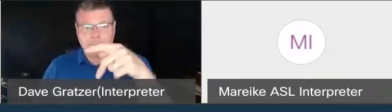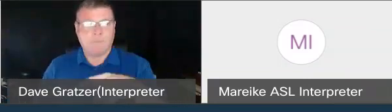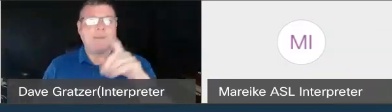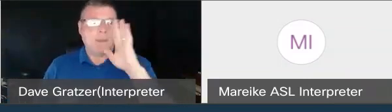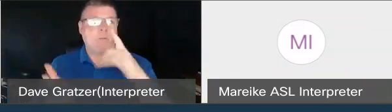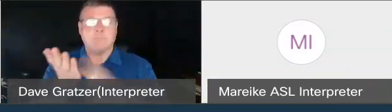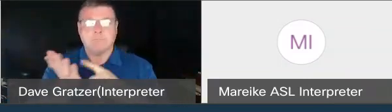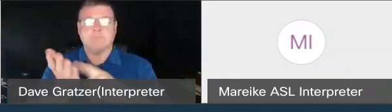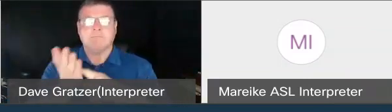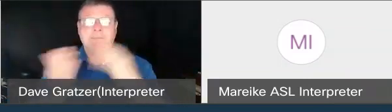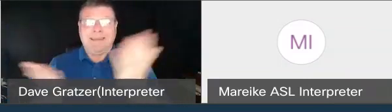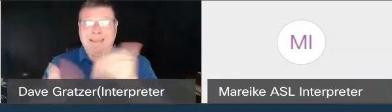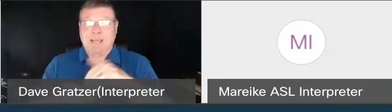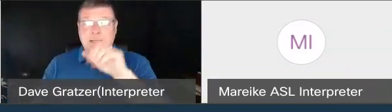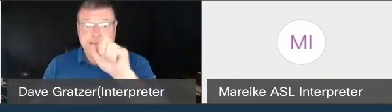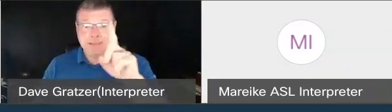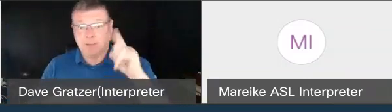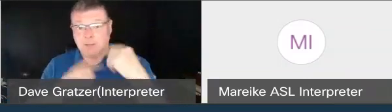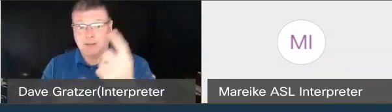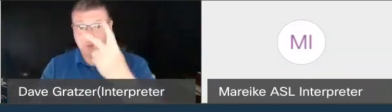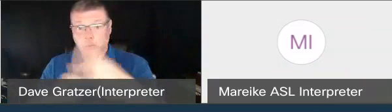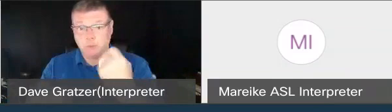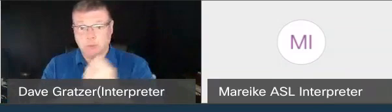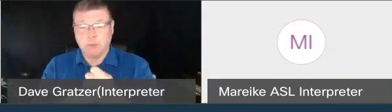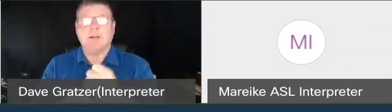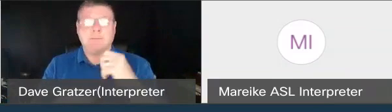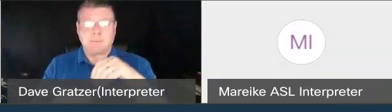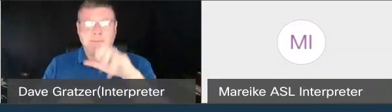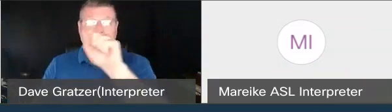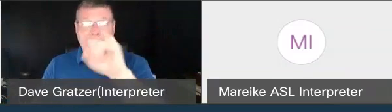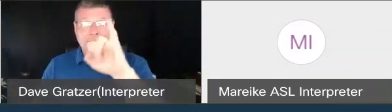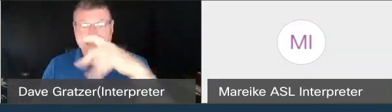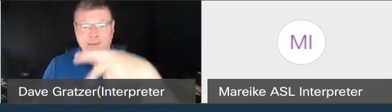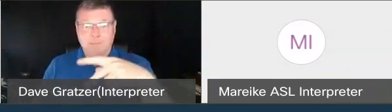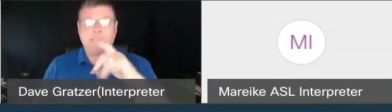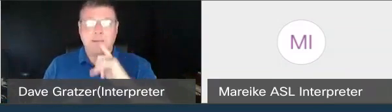here in San Diego over the last couple of years, our Serial Inebriate Program has been applied